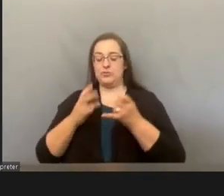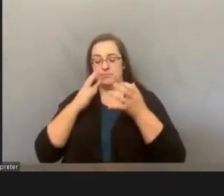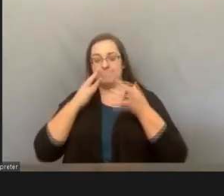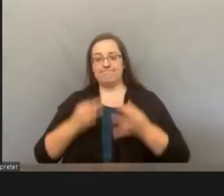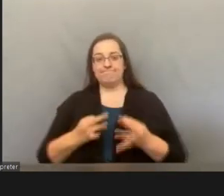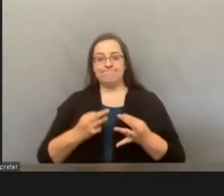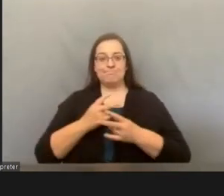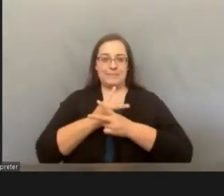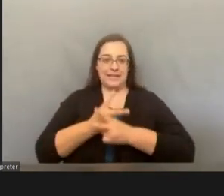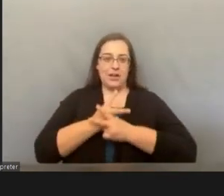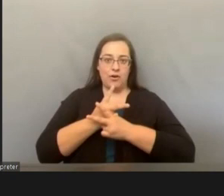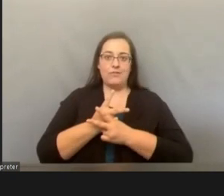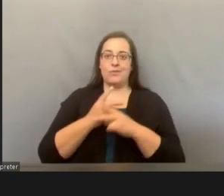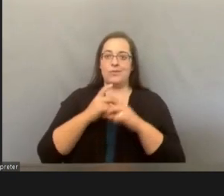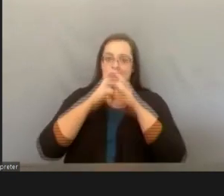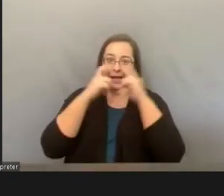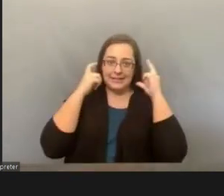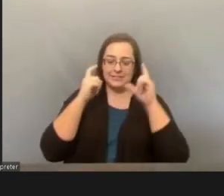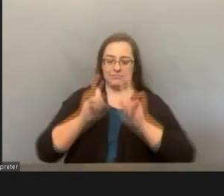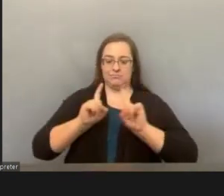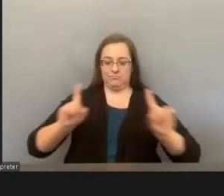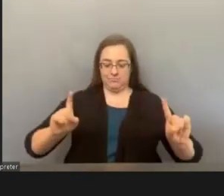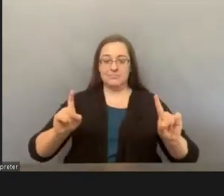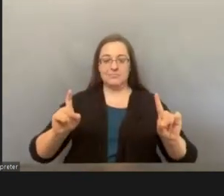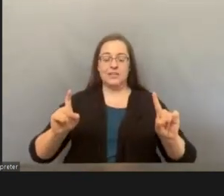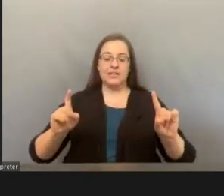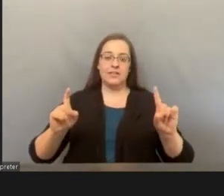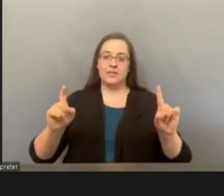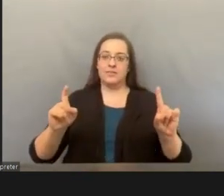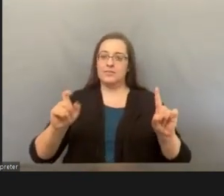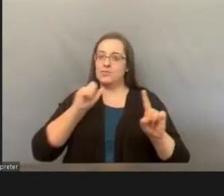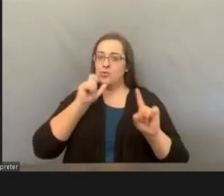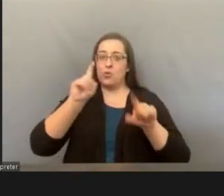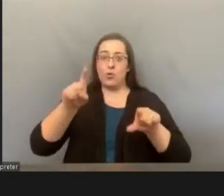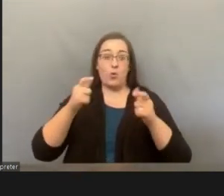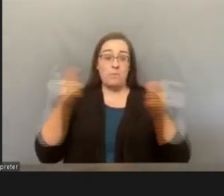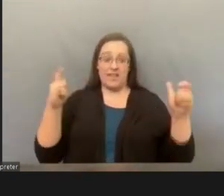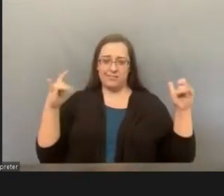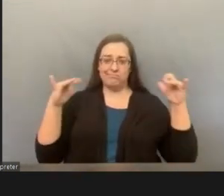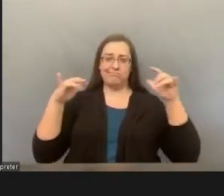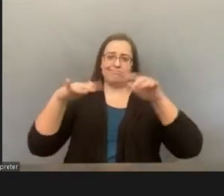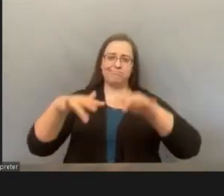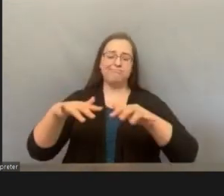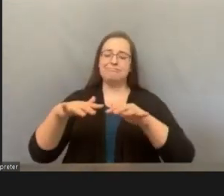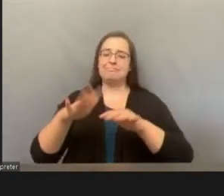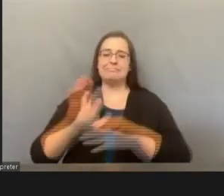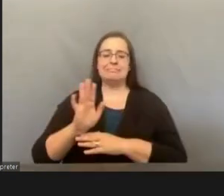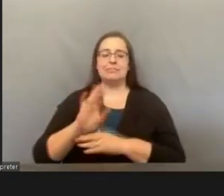MAYBE NOT BUFFET STYLE ENCASING DR. MILTON MAY HAVE BETTER SPECIFICS FOR YOU. REALLY IT'S ABOUT HER INDIVIDUAL